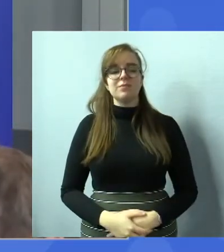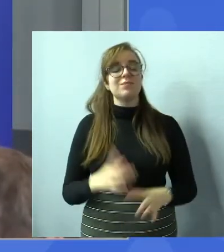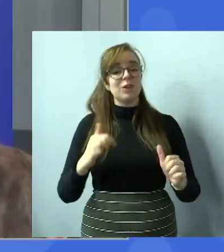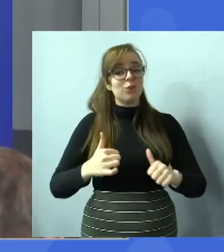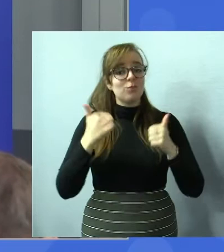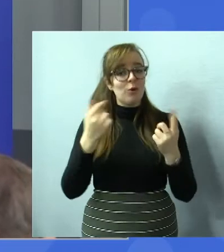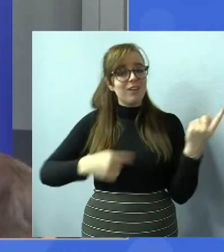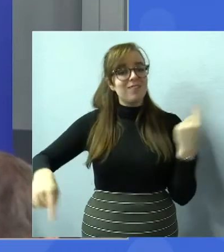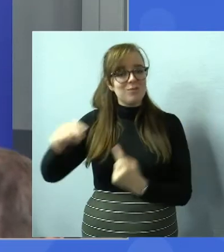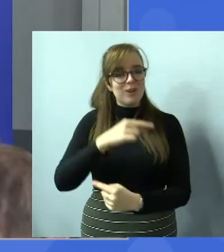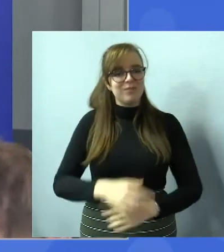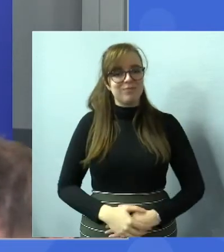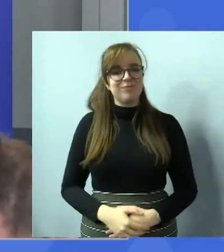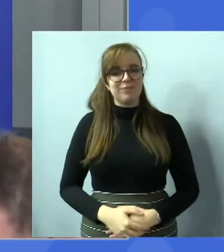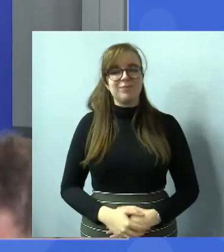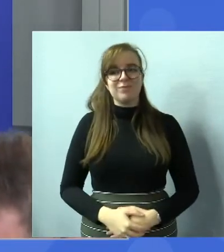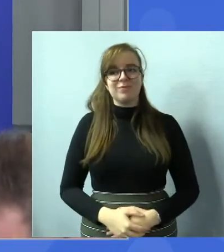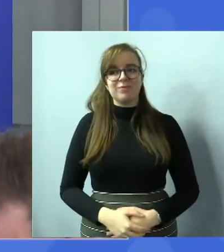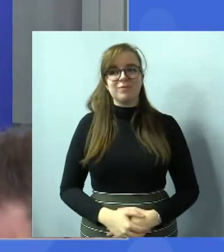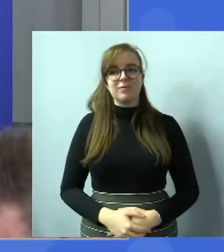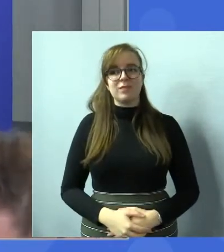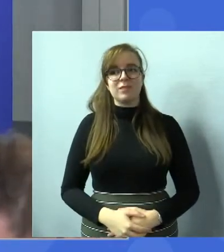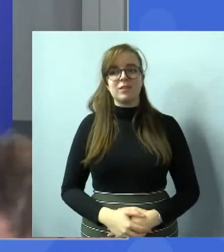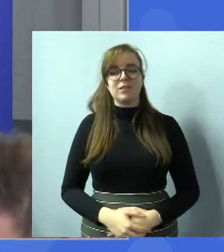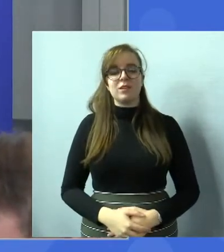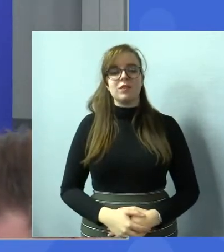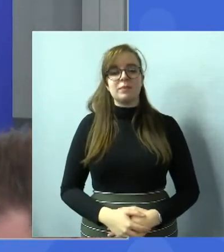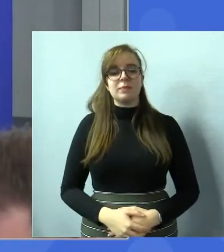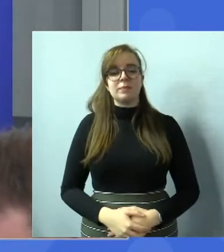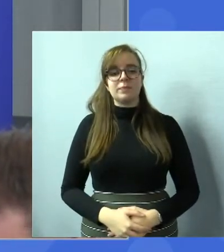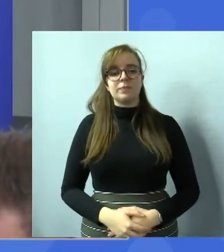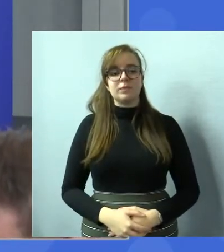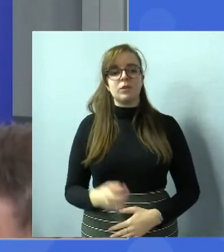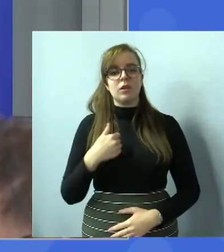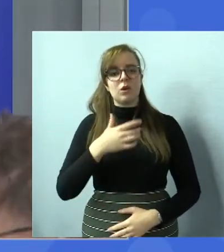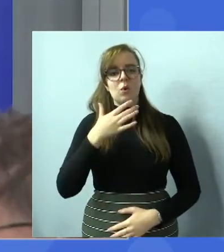so good morning so I'm just gonna tell you about our first task for this